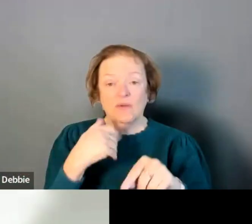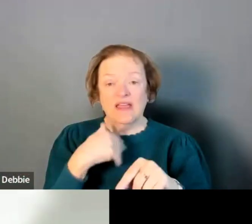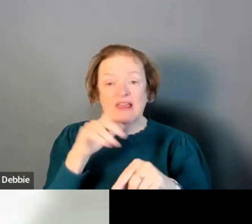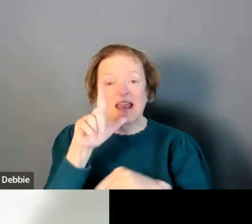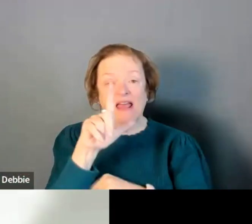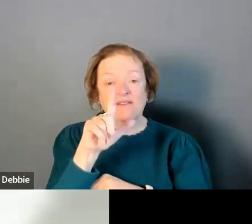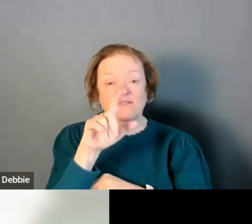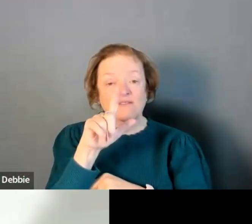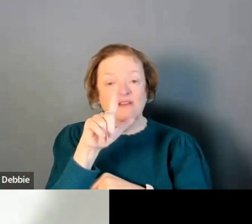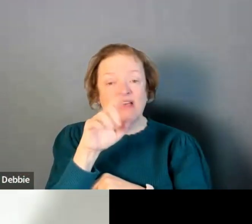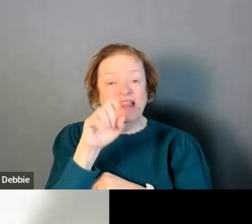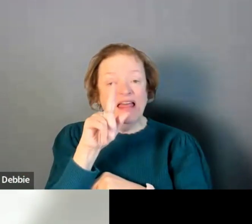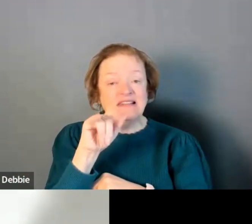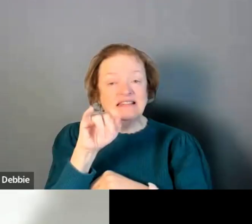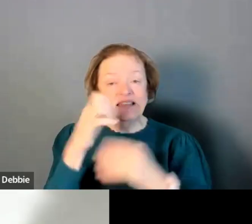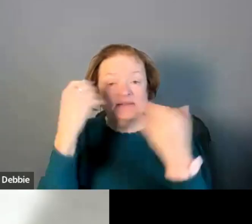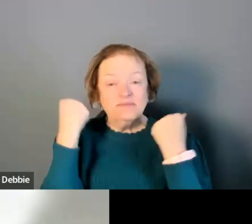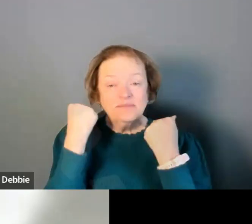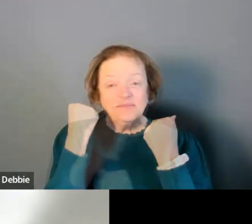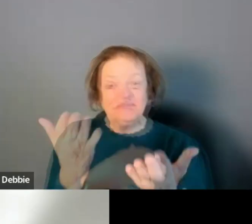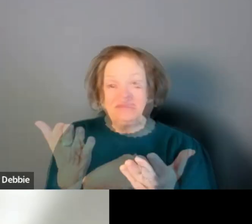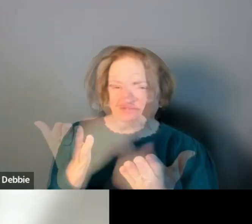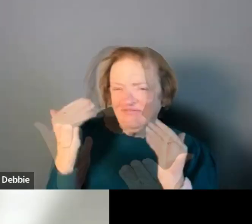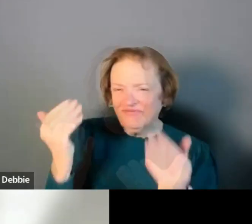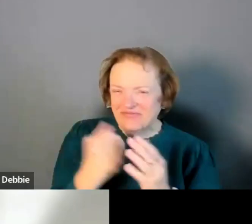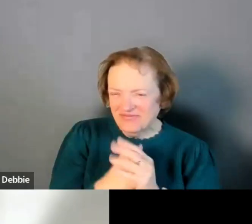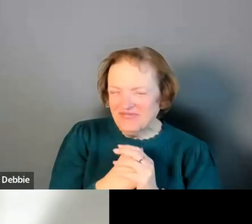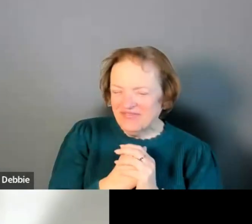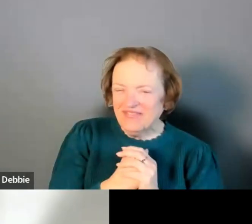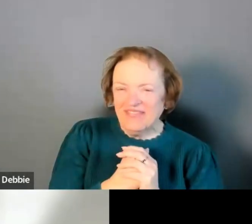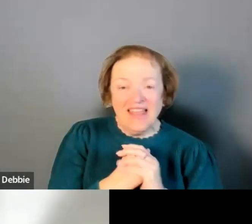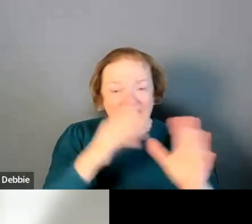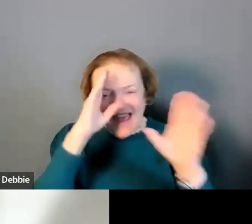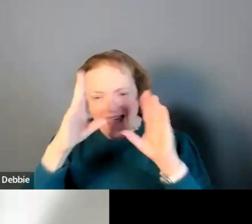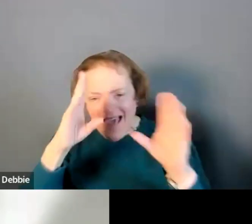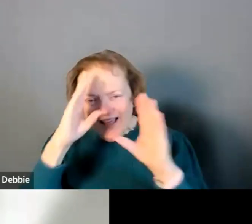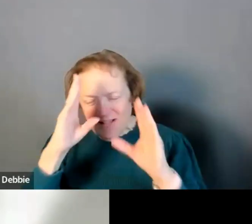Here we go. Hi, Leslie! Hello everyone! Hi, I am Dr.